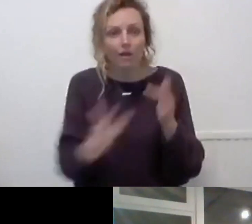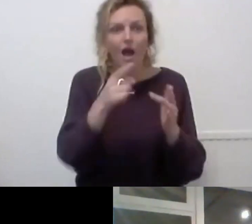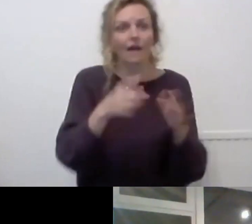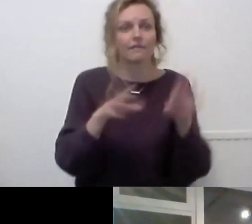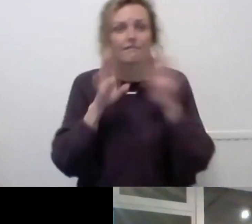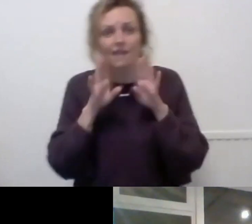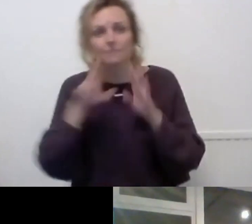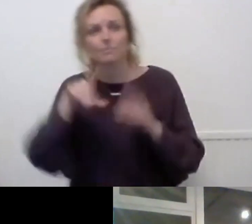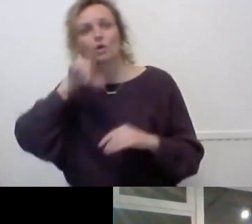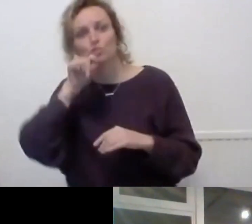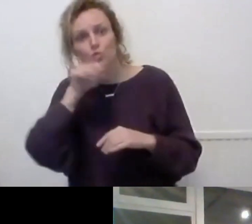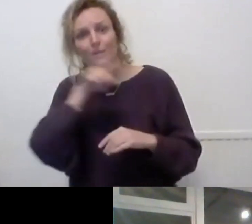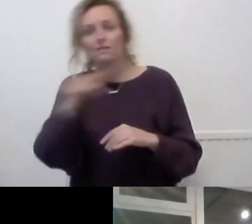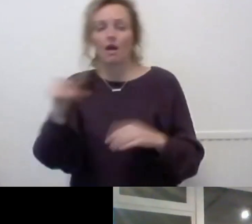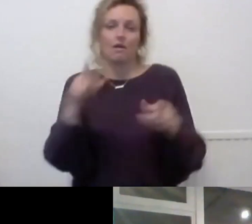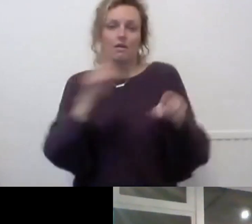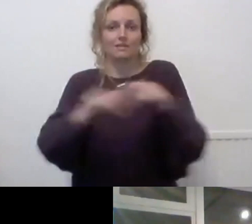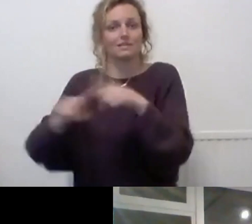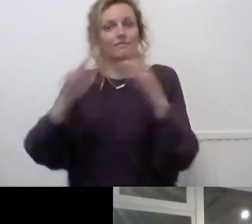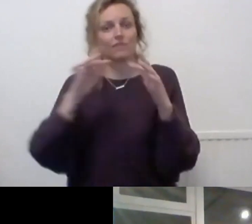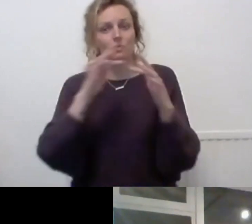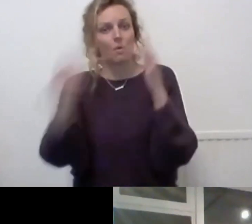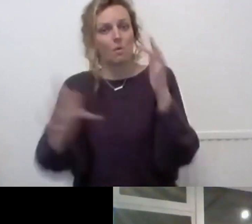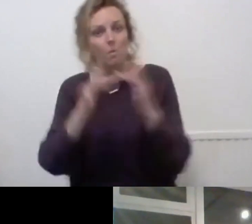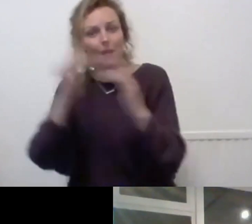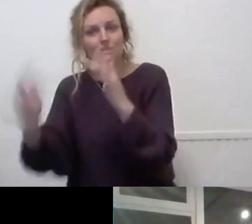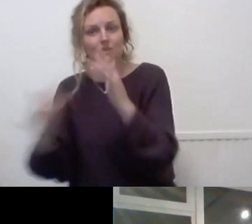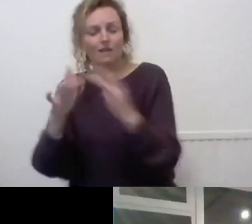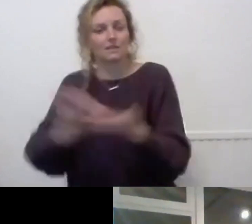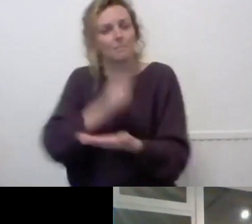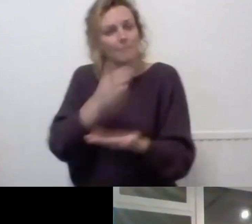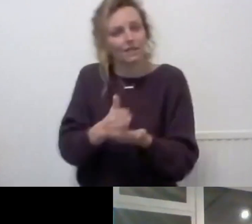warms my heart. I think this is really accurate. It's well researched. There's a lot of really,